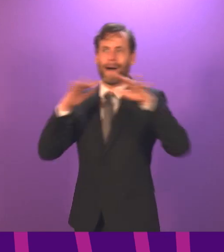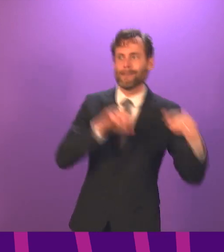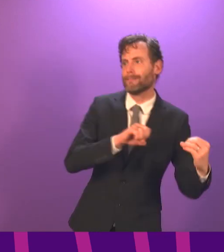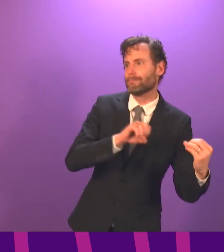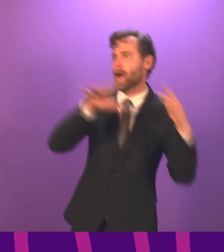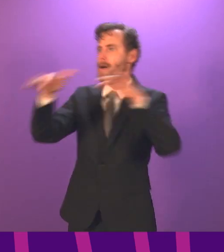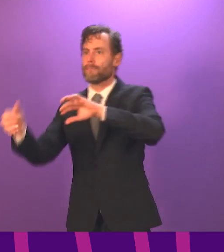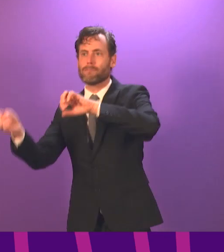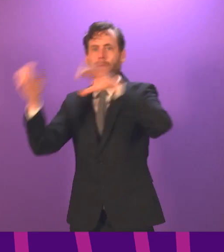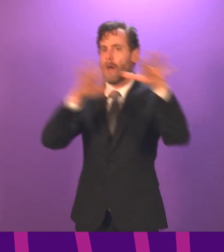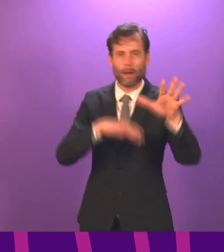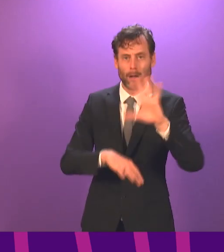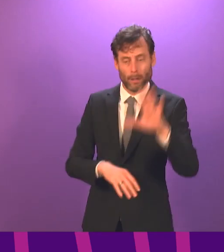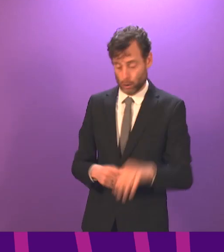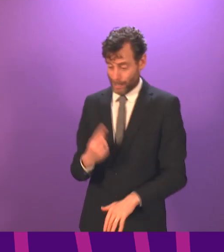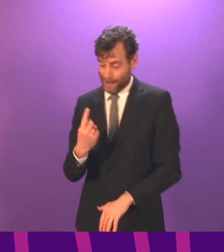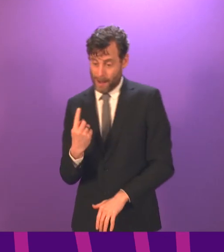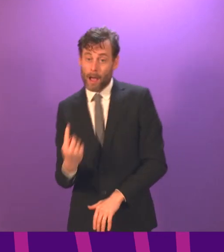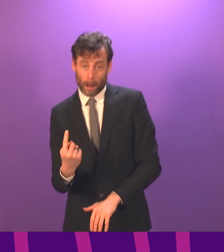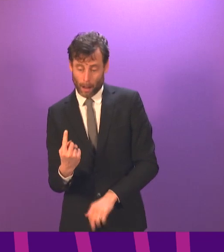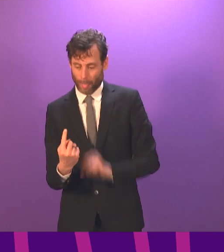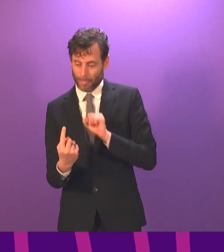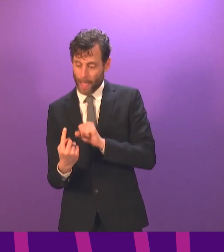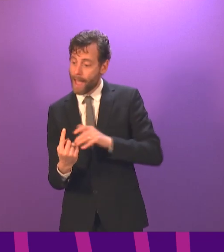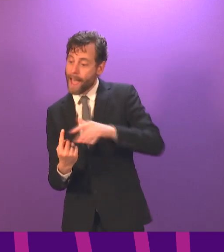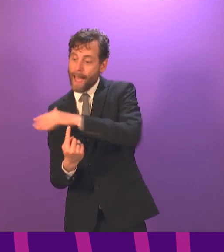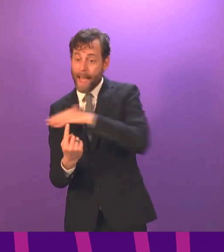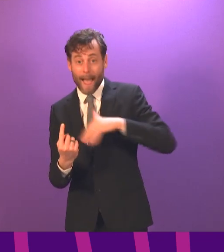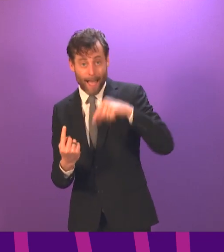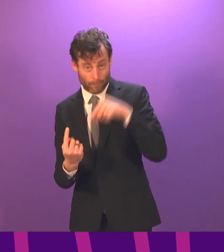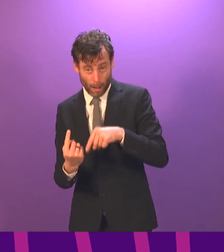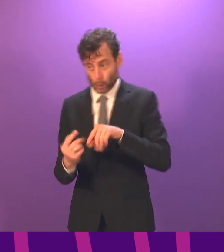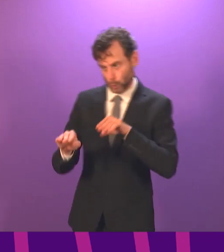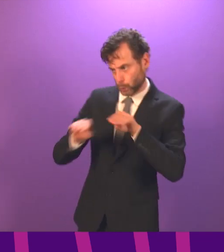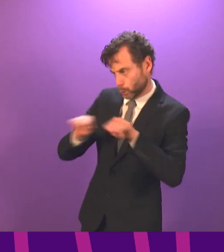are talking about individuals travelling to take part in a major democratic event.